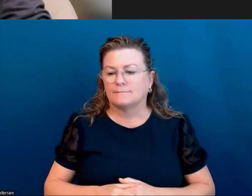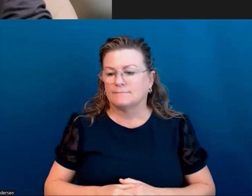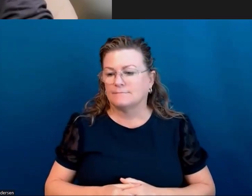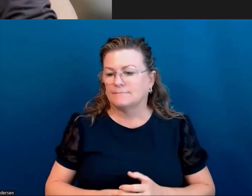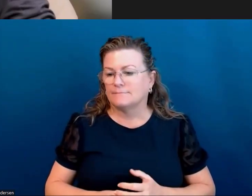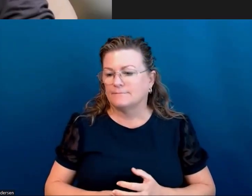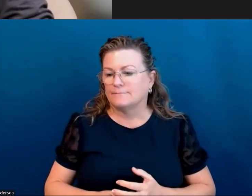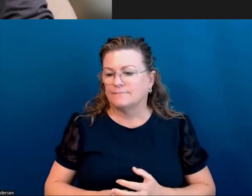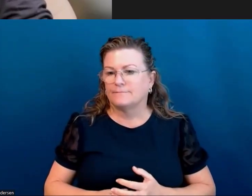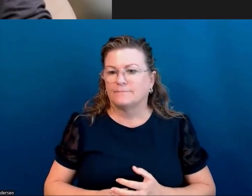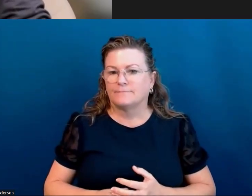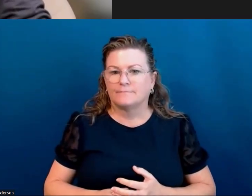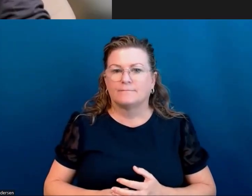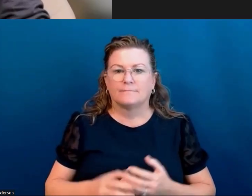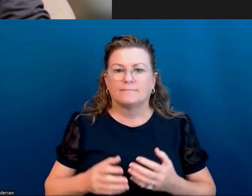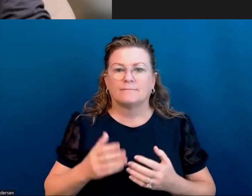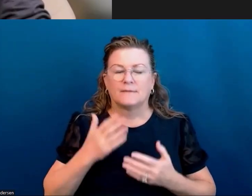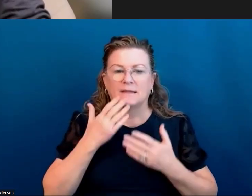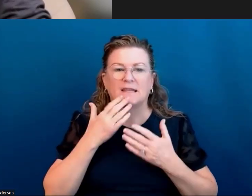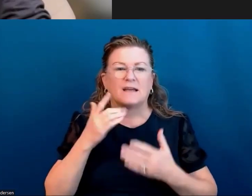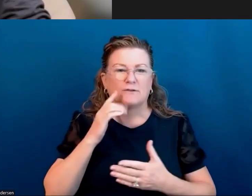Erin Forward: Yeah, well, thank you for sharing that, because I